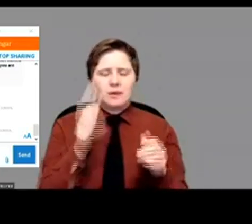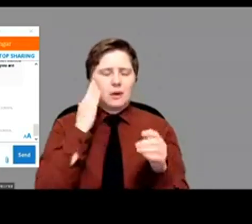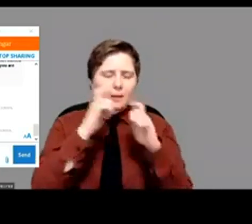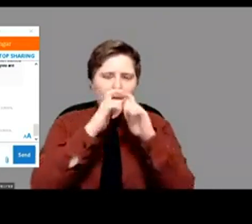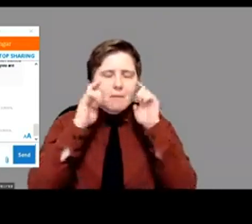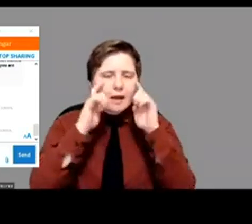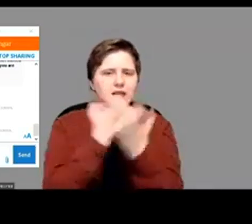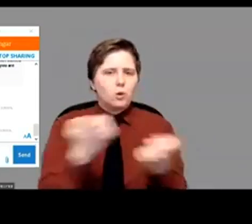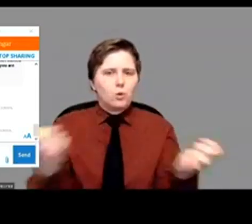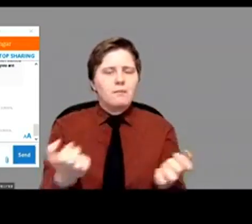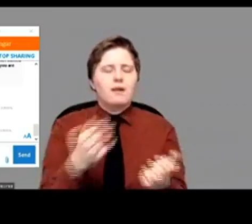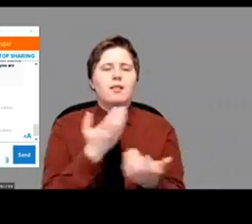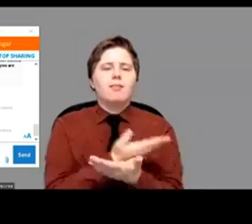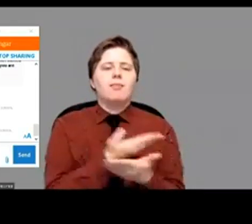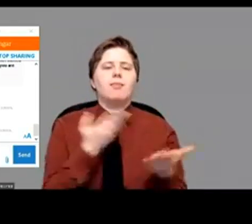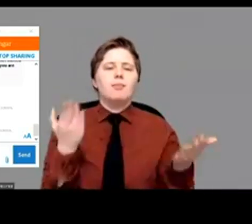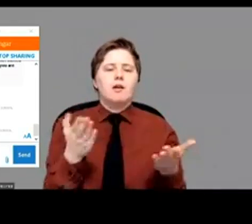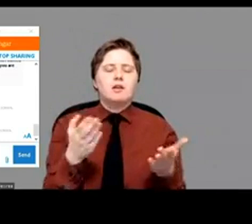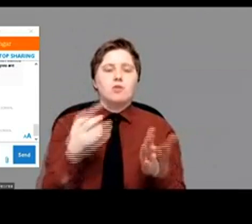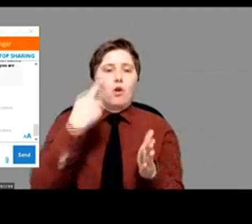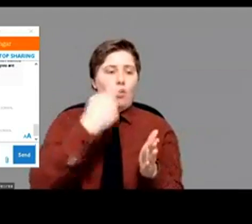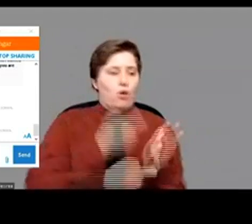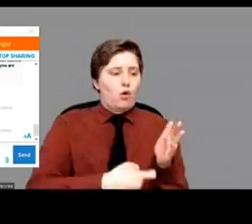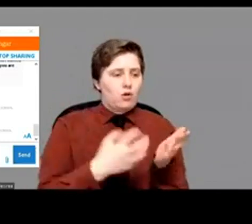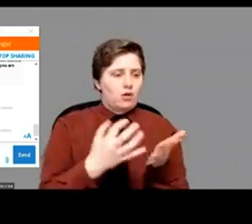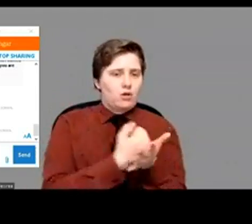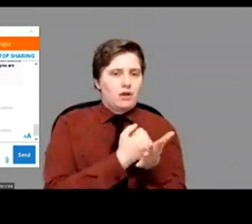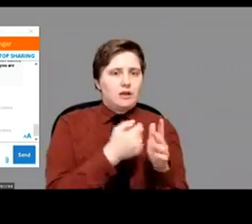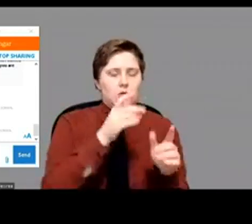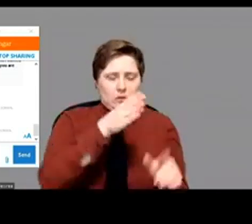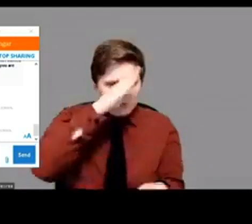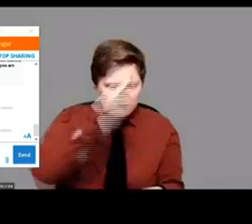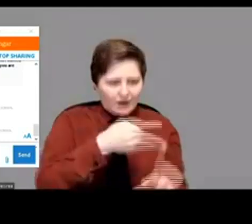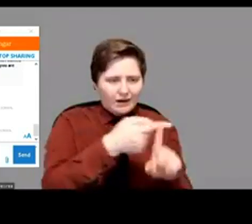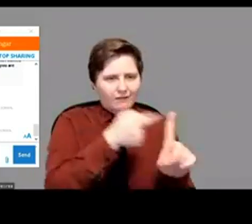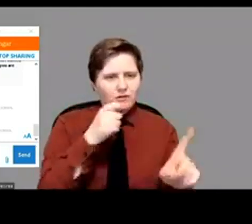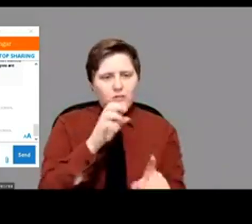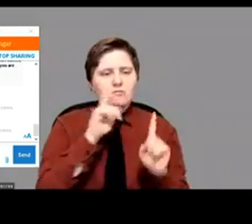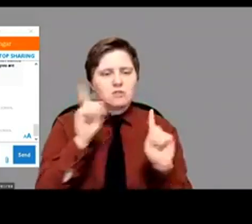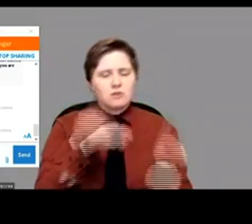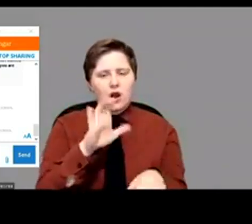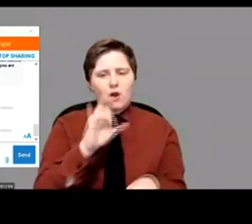the things that costs that were incurred literally due to responding